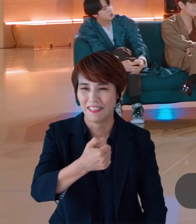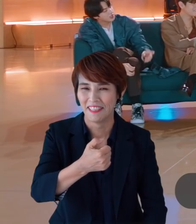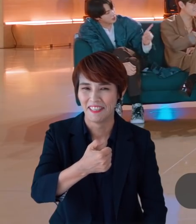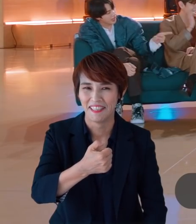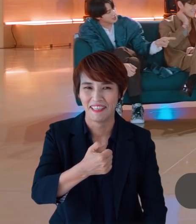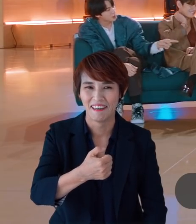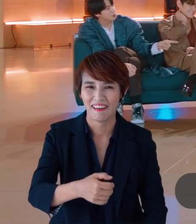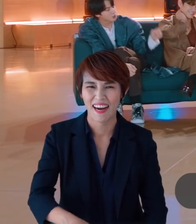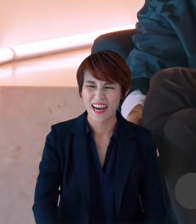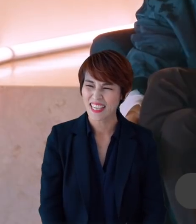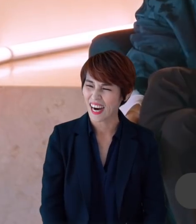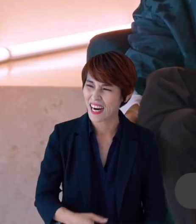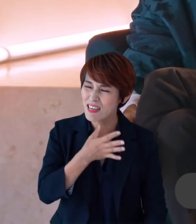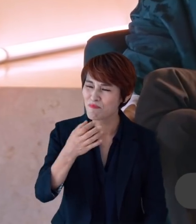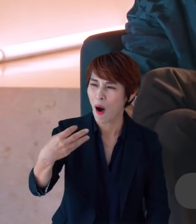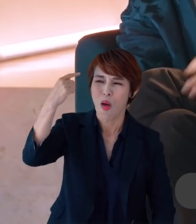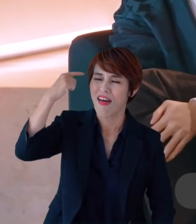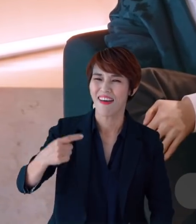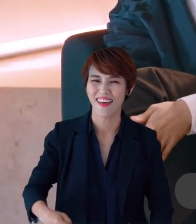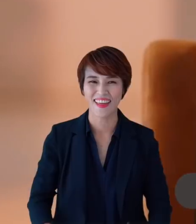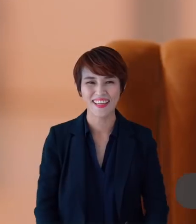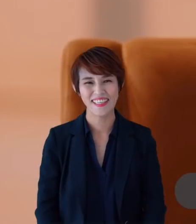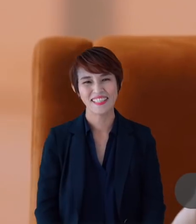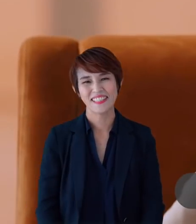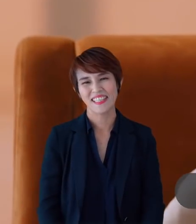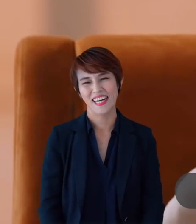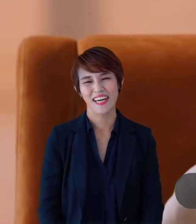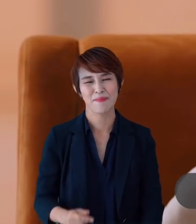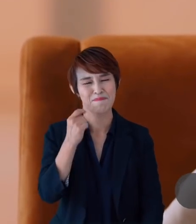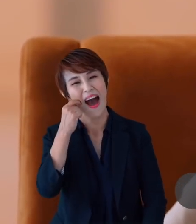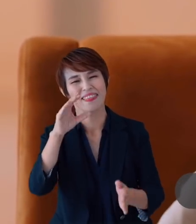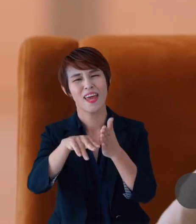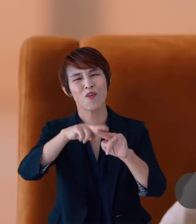Jin: You didn’t really need to point that out. I was thinking it myself anyway! That’s why there’s the phrase, “Leave the stage when the ovation is loudest.”